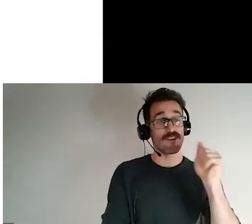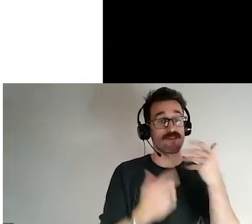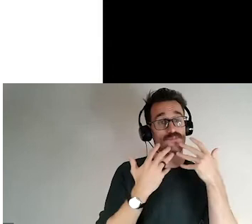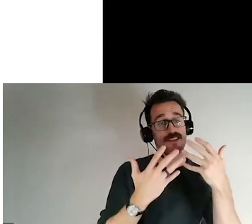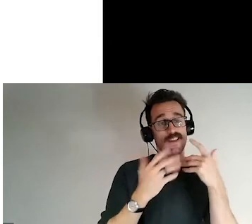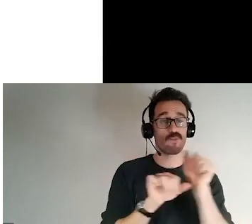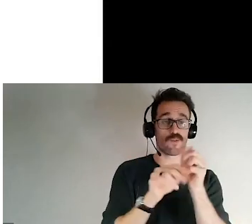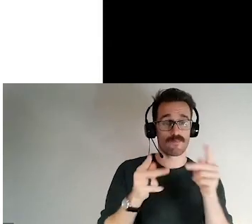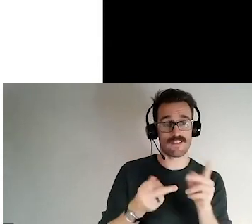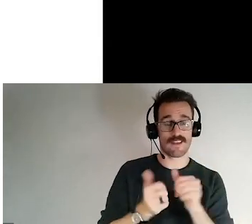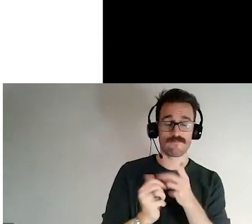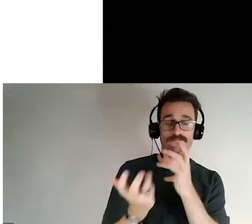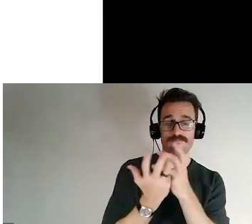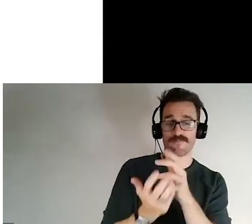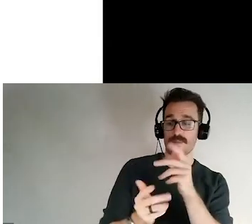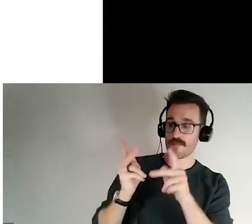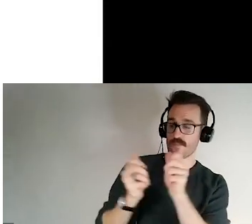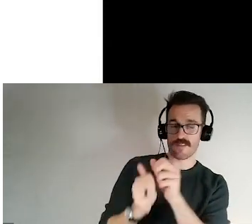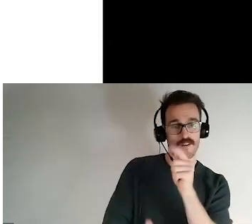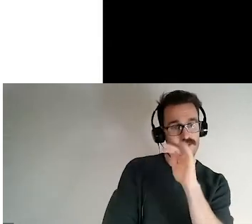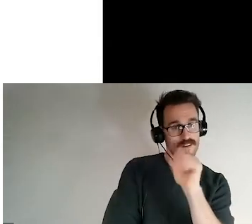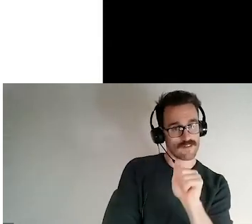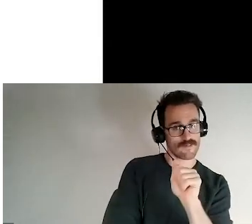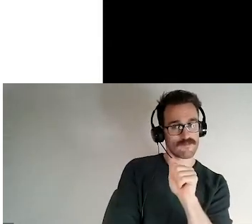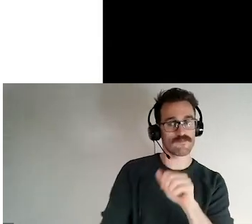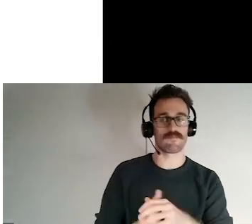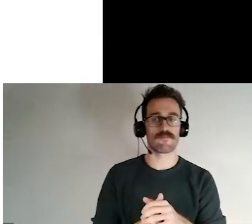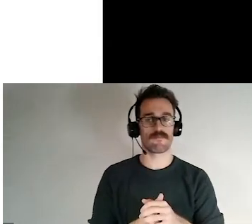on our website there are multiple different tools and resources that can be accessed.